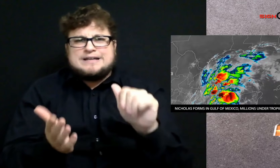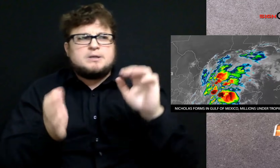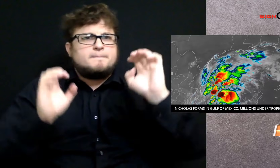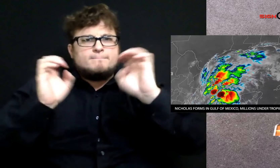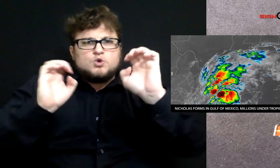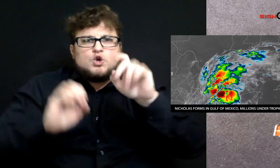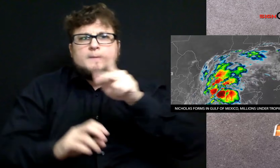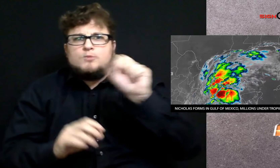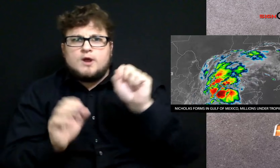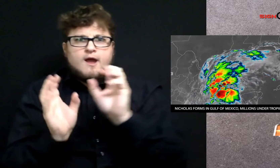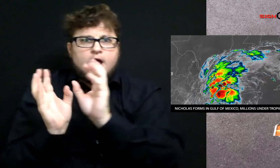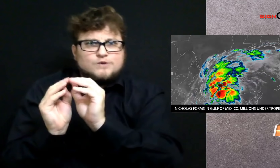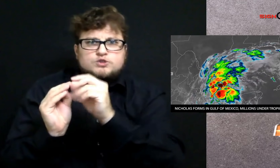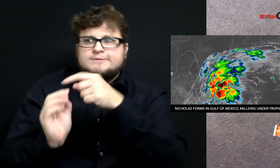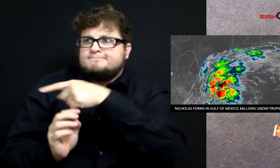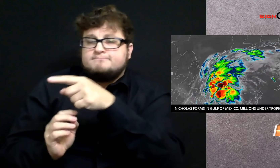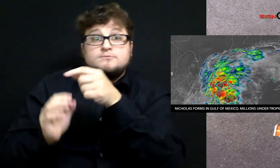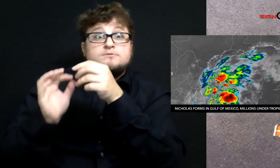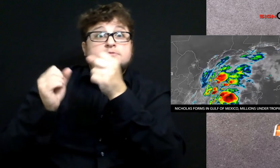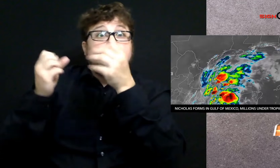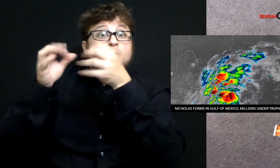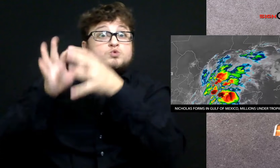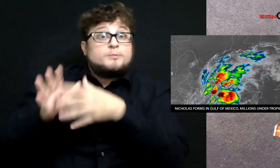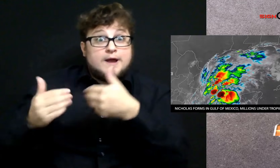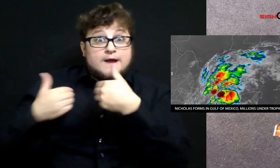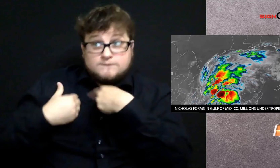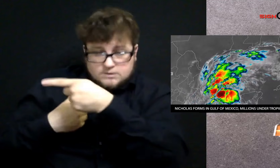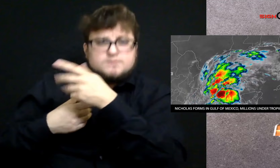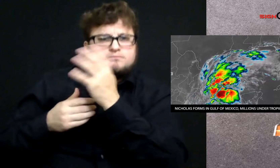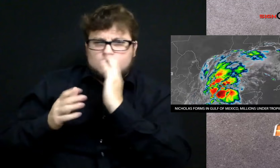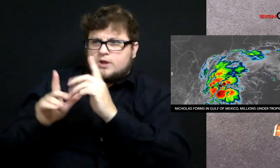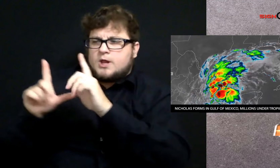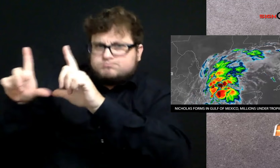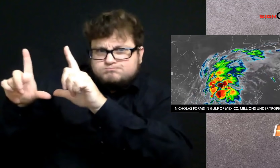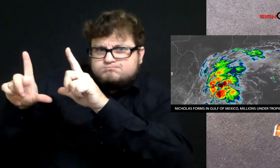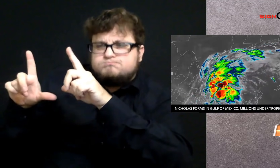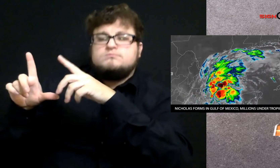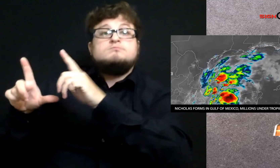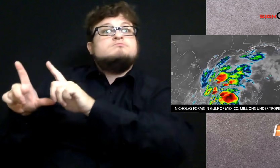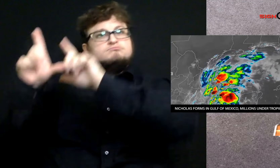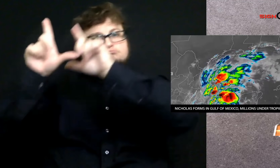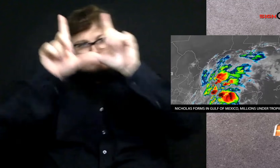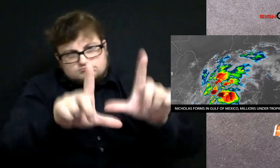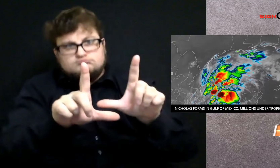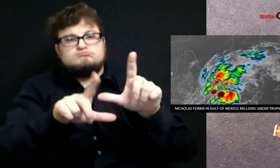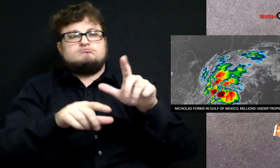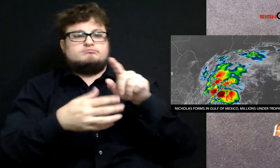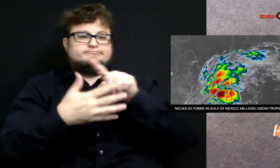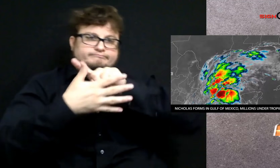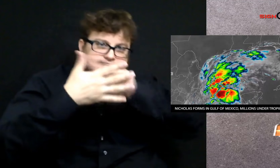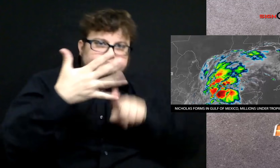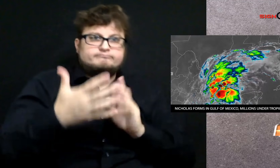as always Sign1News will share any emergency press conferences with sign language interpretation